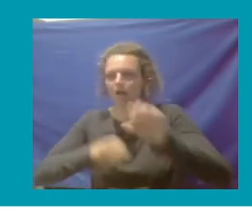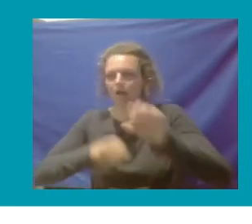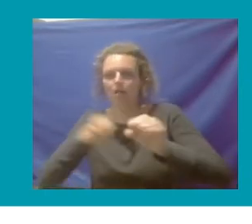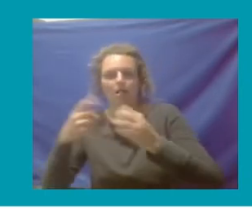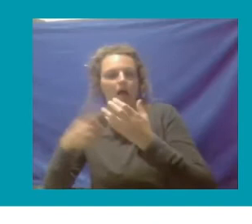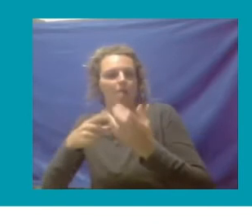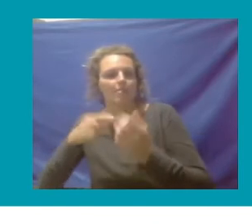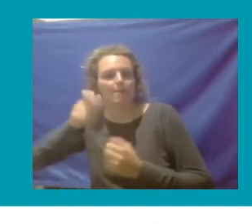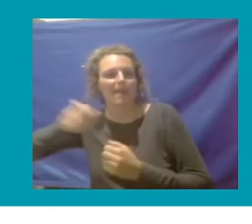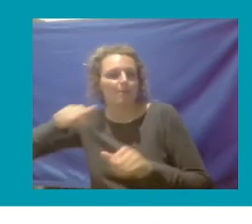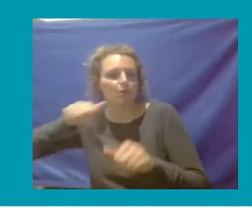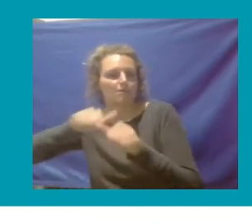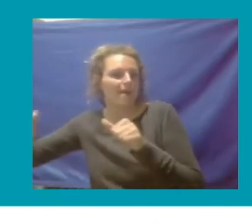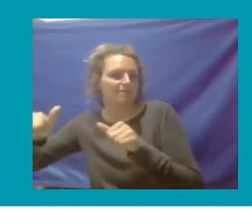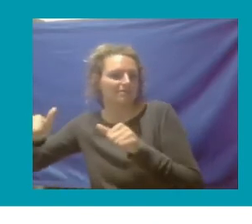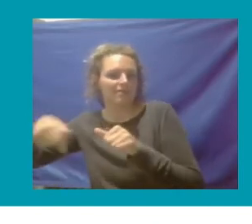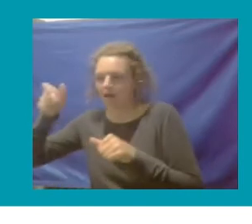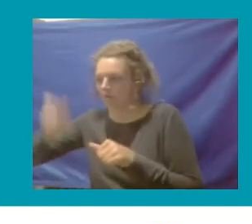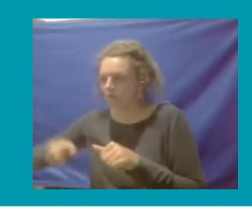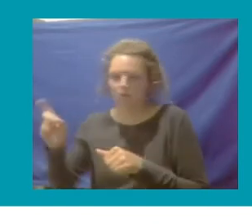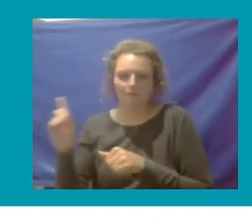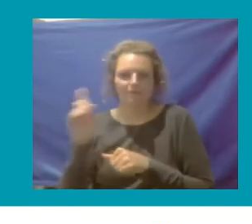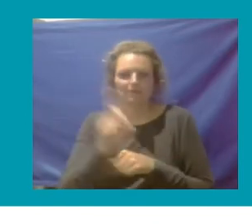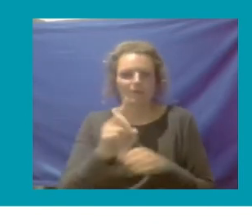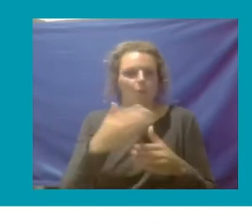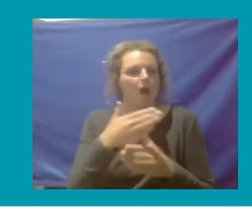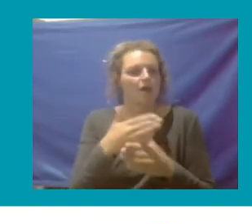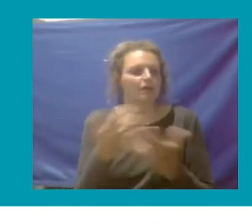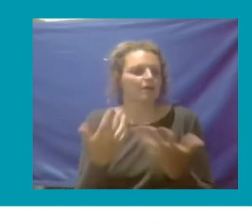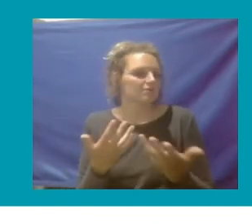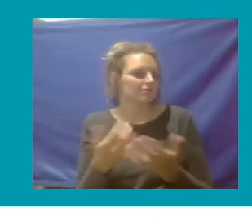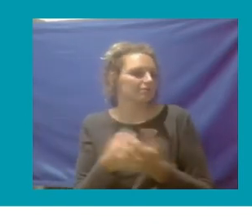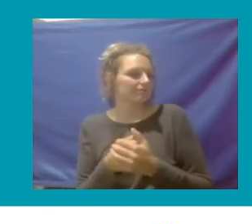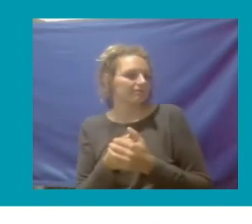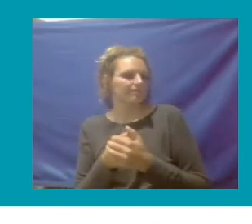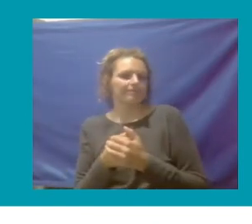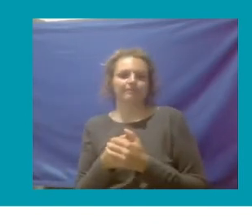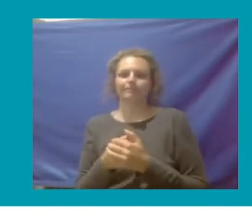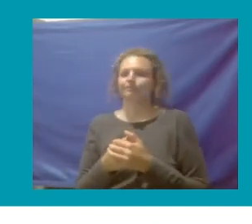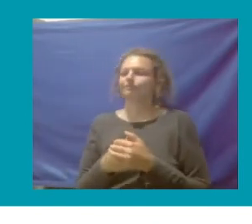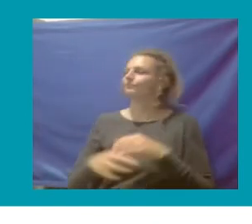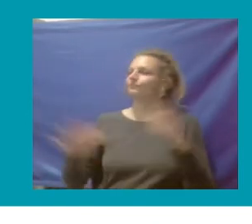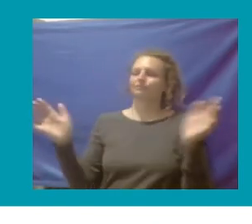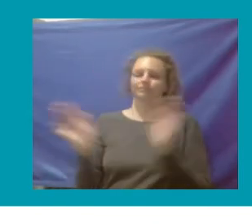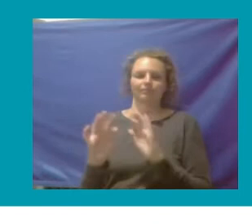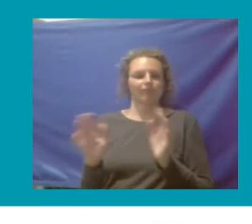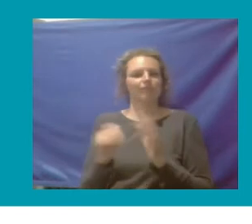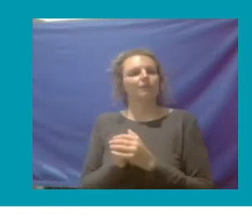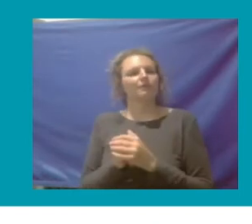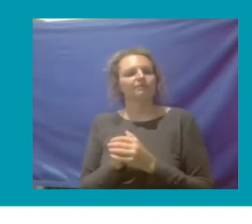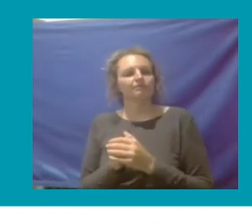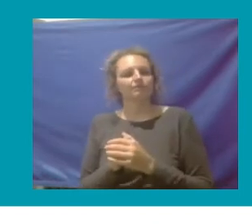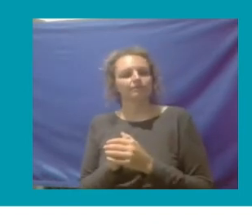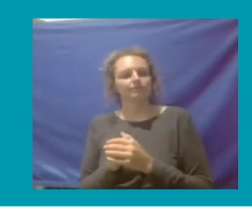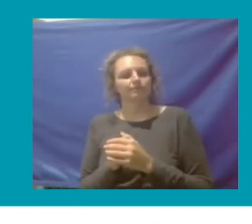You know we are far, you know, from wanting to pinch candidates from other organisations. I like to think of,